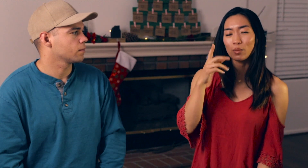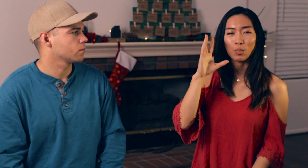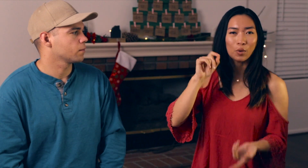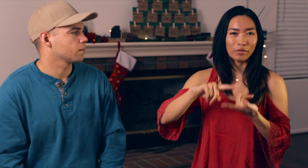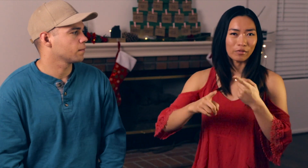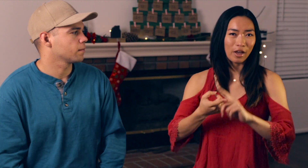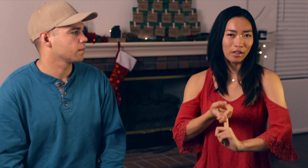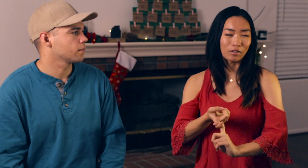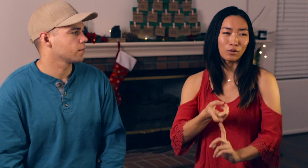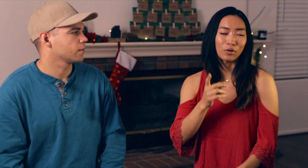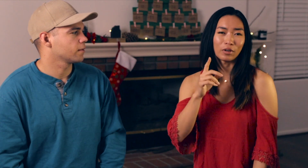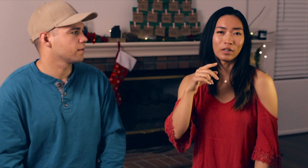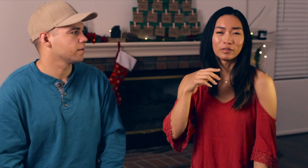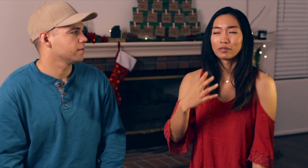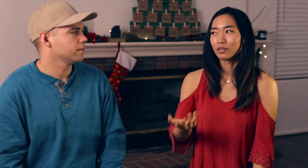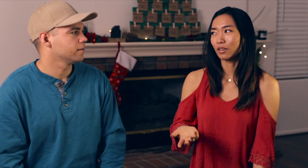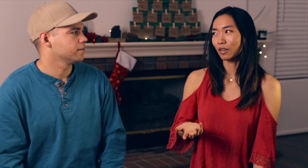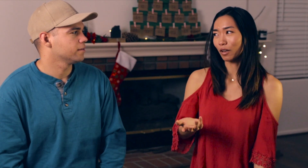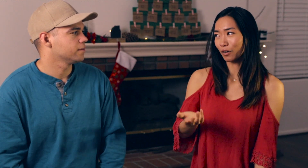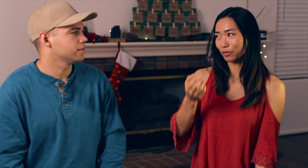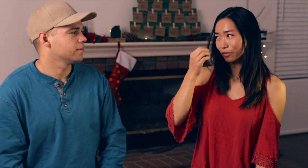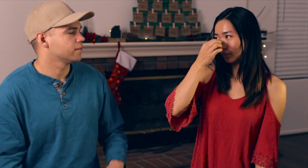boyfriend or you know